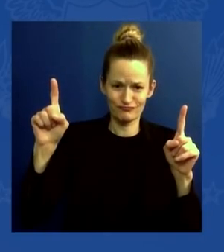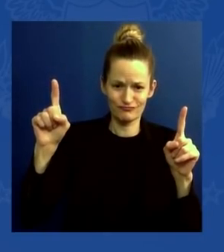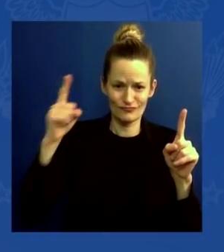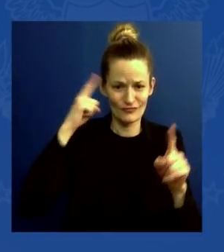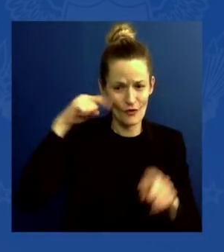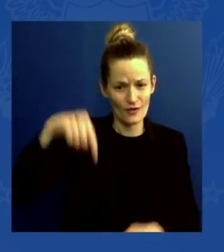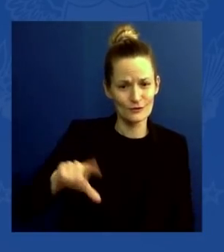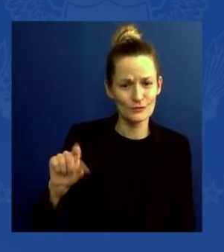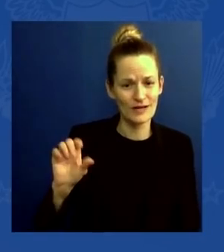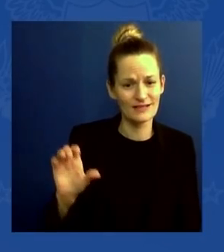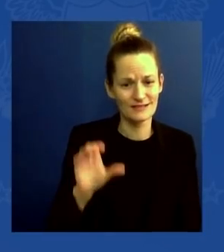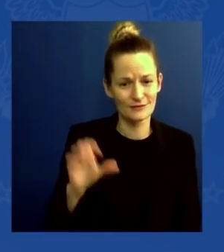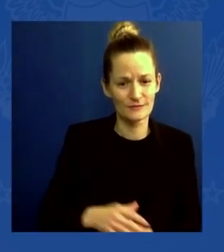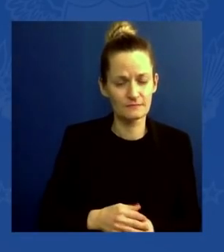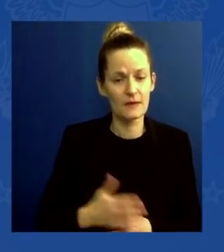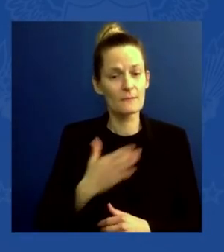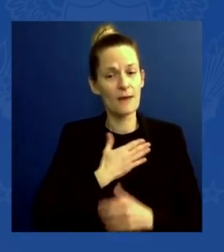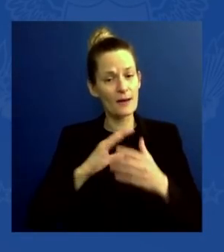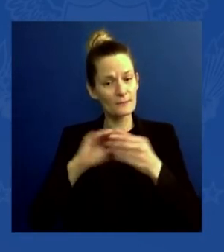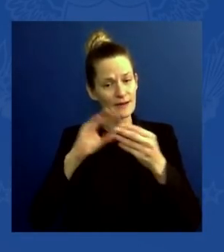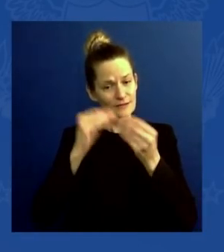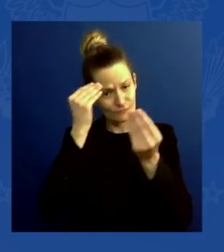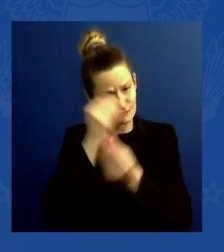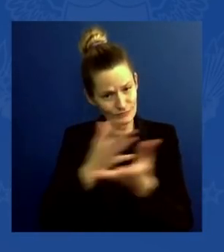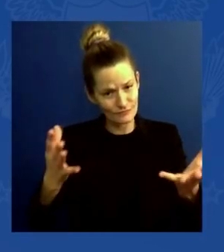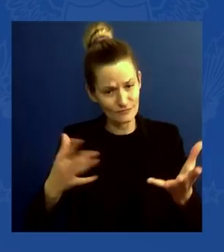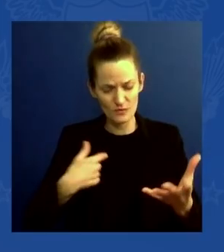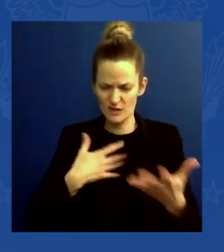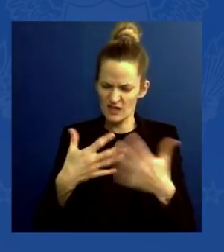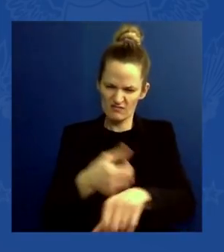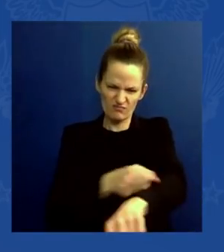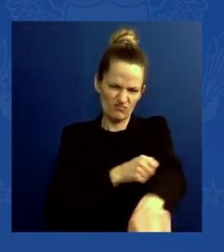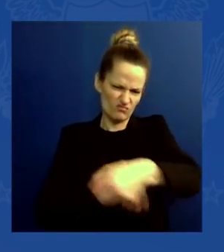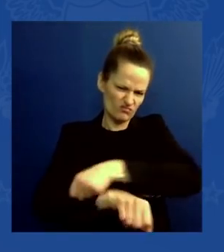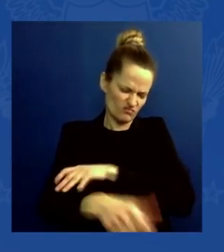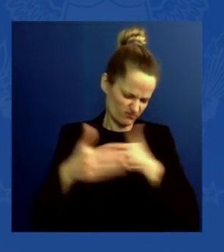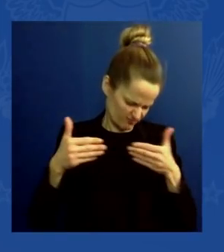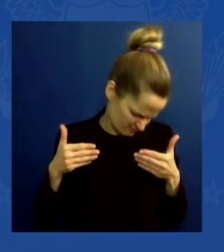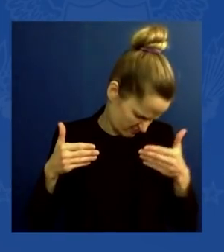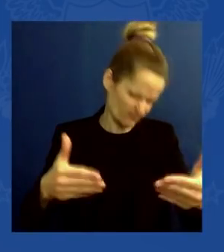And I'll take a few questions. The Press: Mr. President, to what extent did the election results